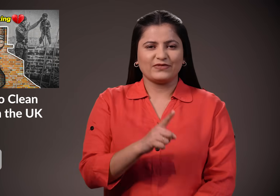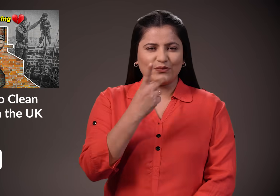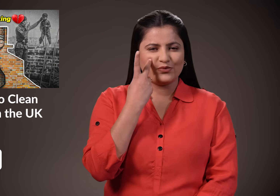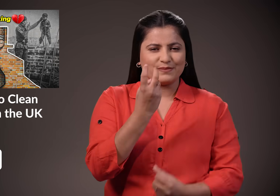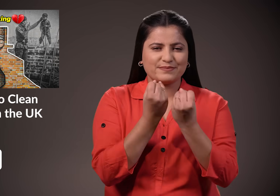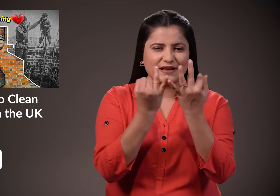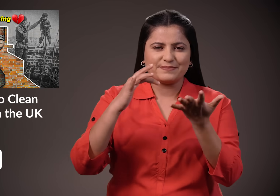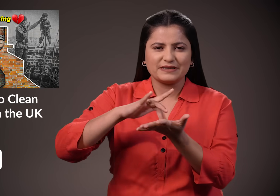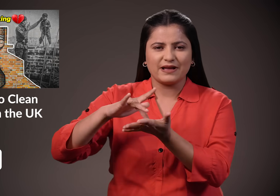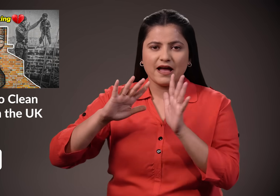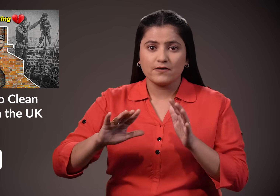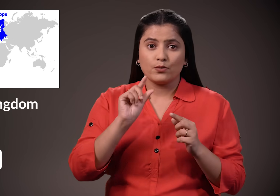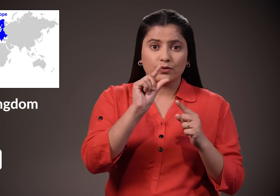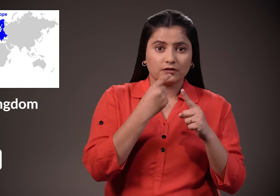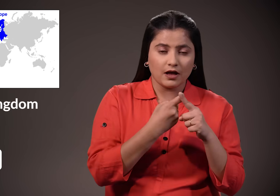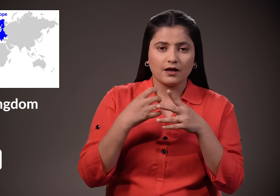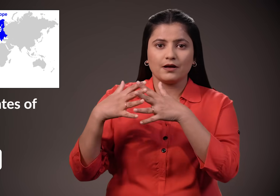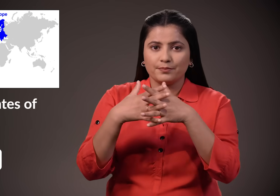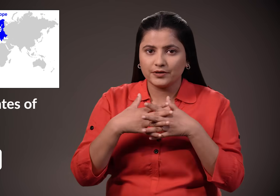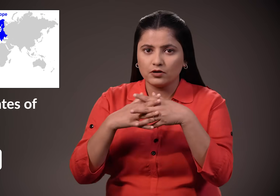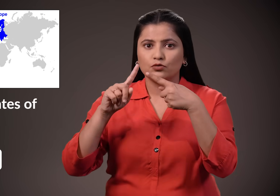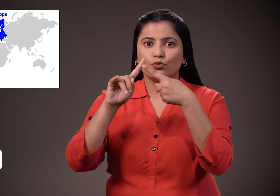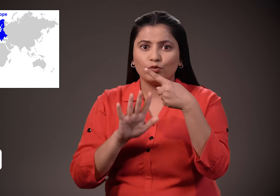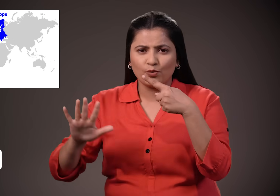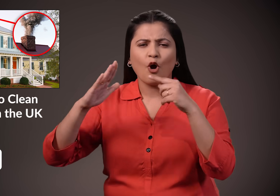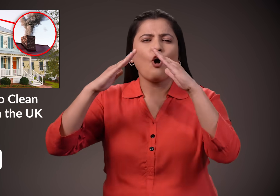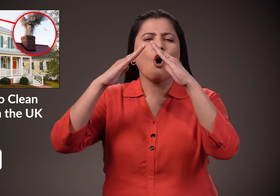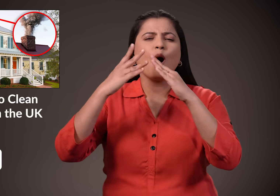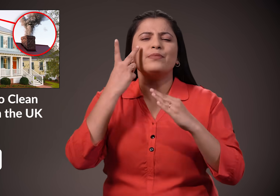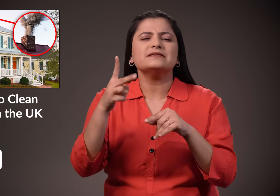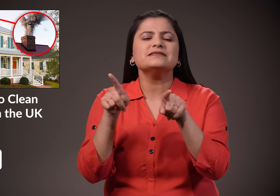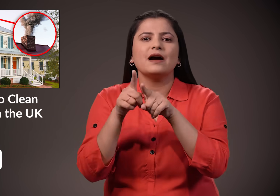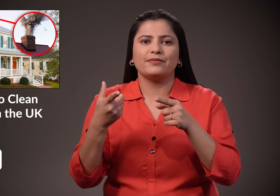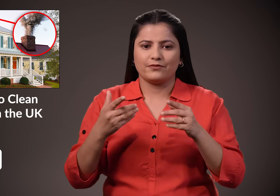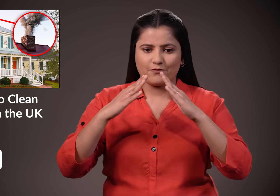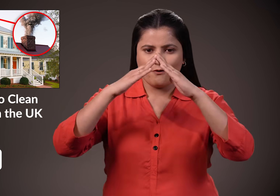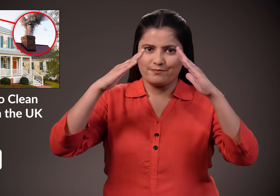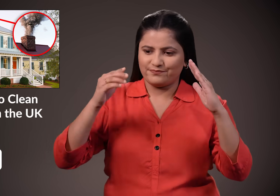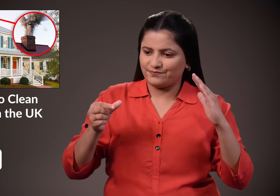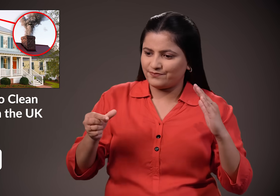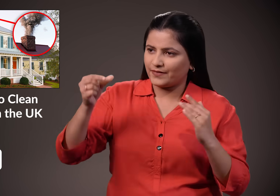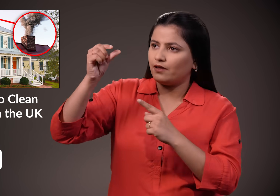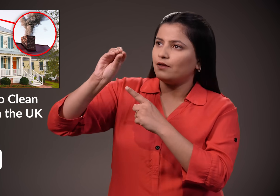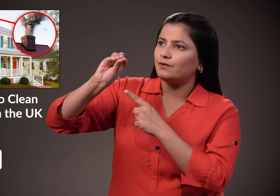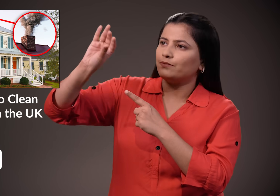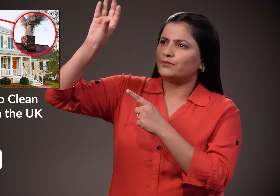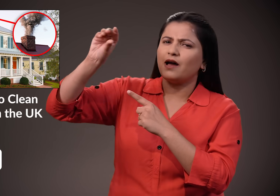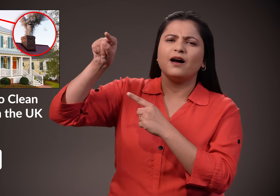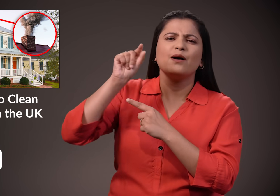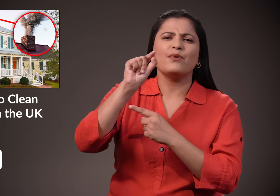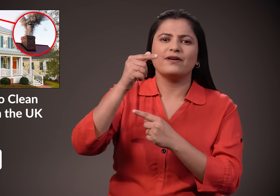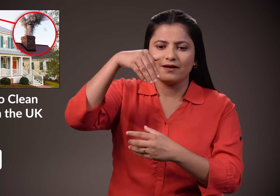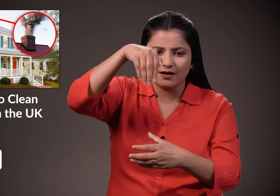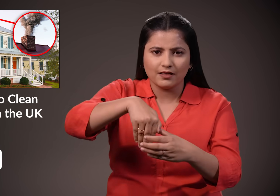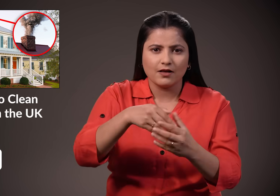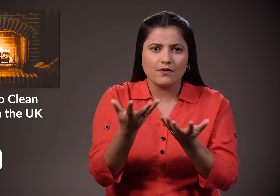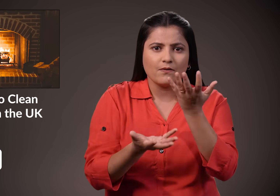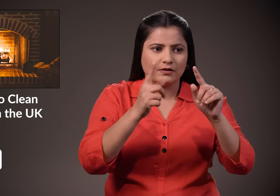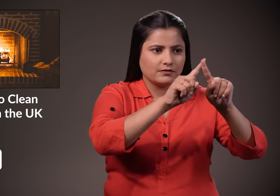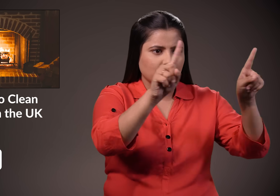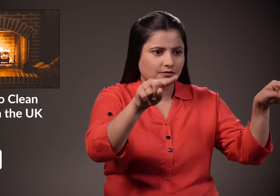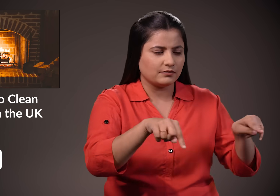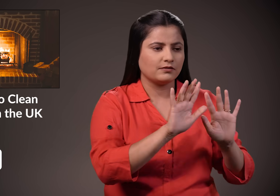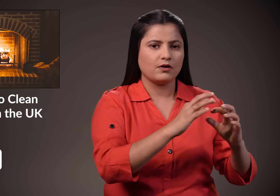You would have seen houses in the UK, USA, Europe, etc that have chimneys above the fireplace.